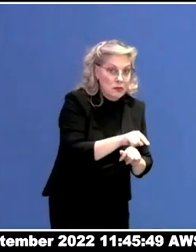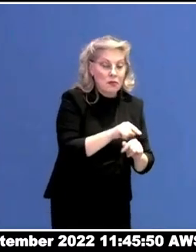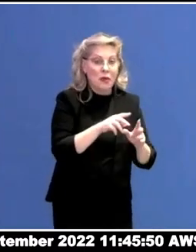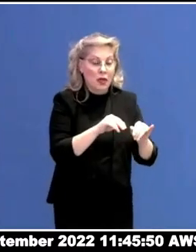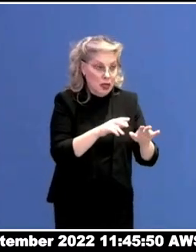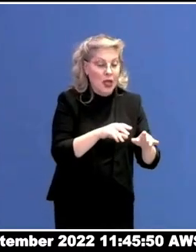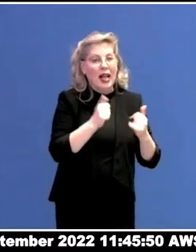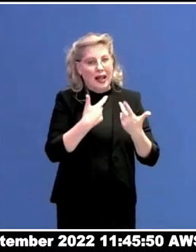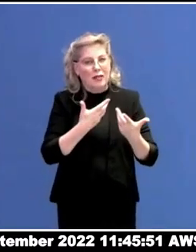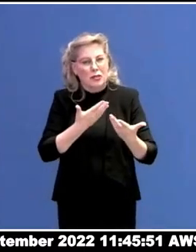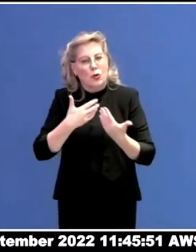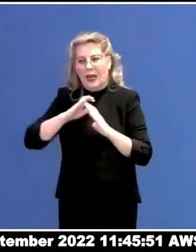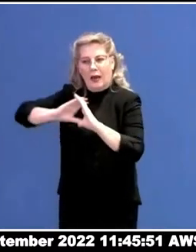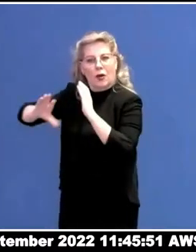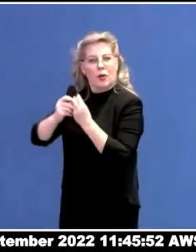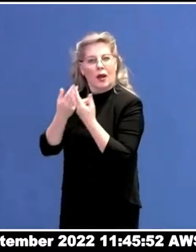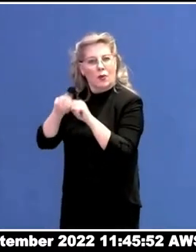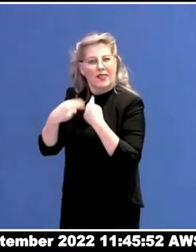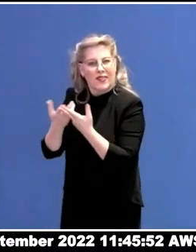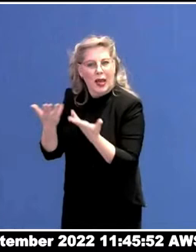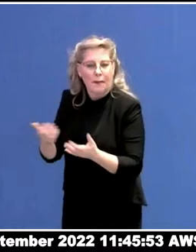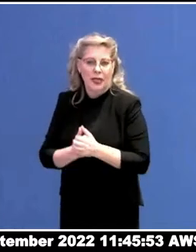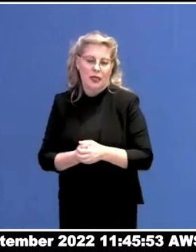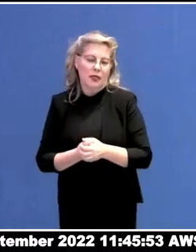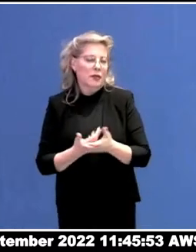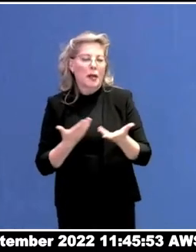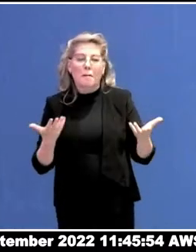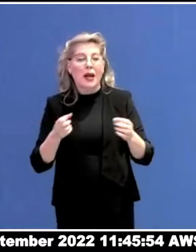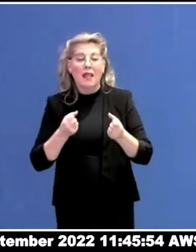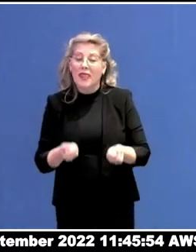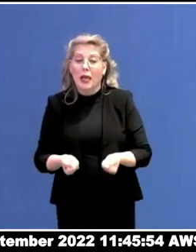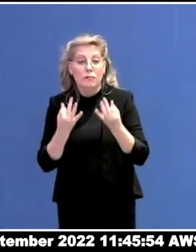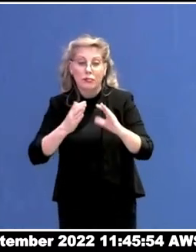breaks and deprives of our liberty and freedom and our ways to get better.